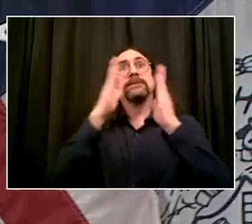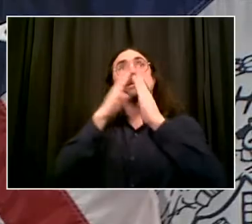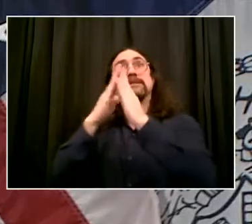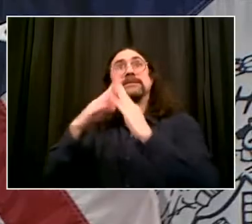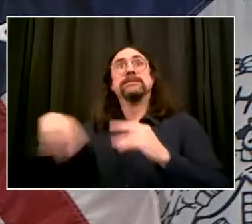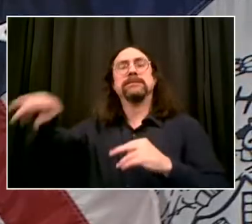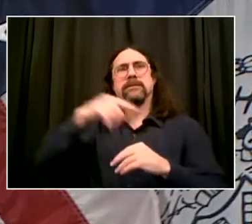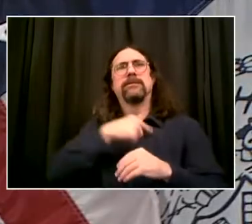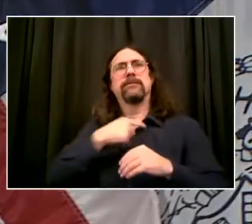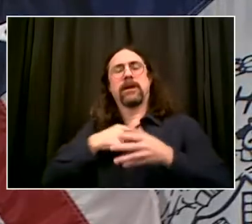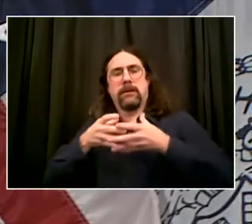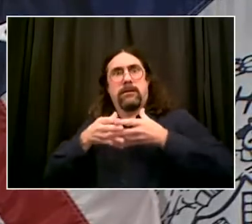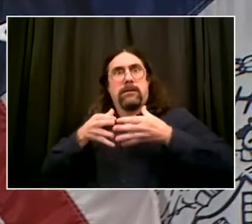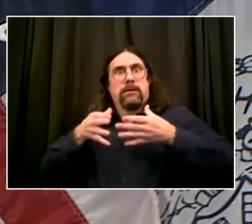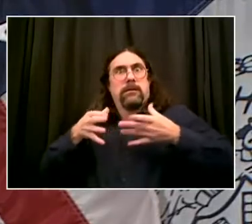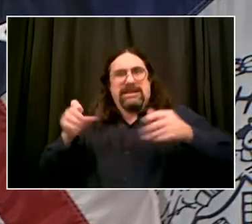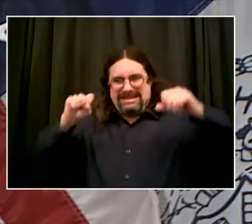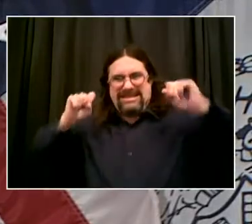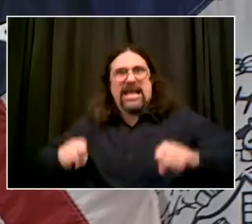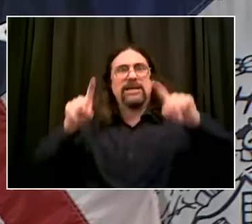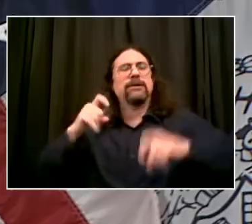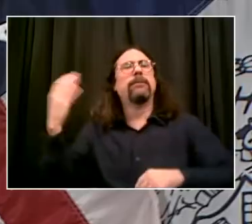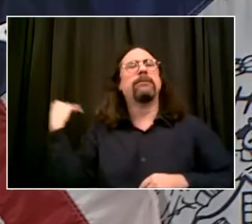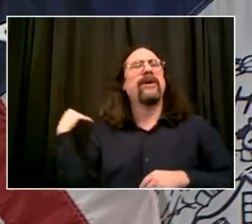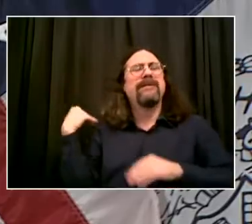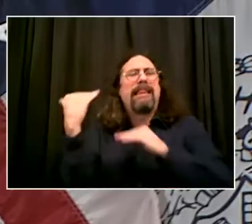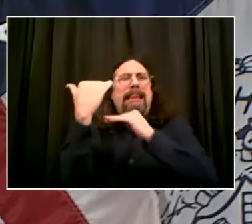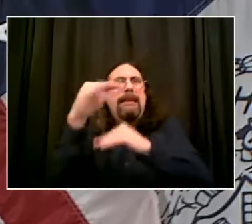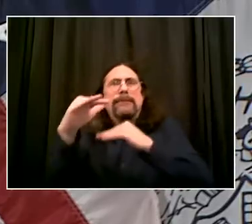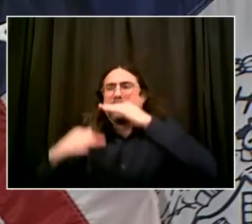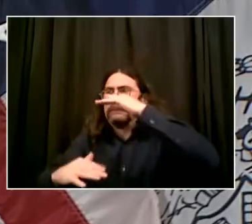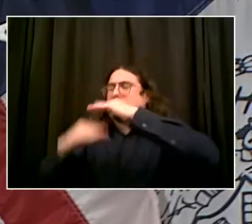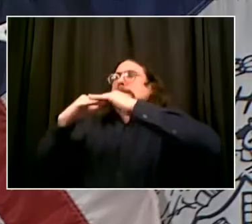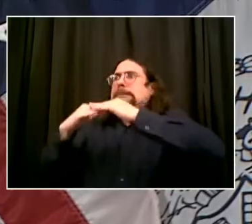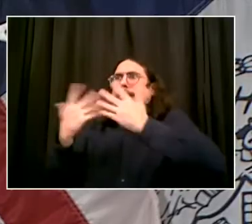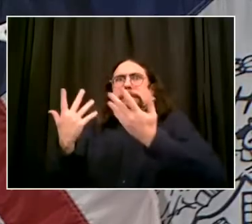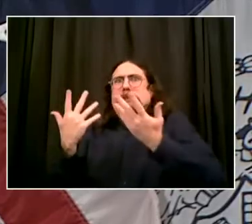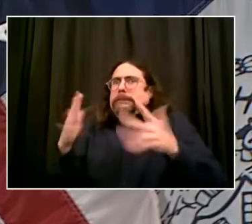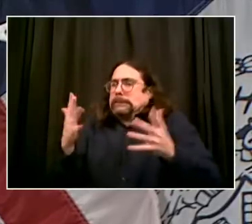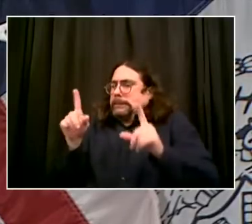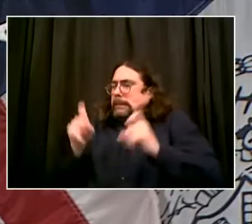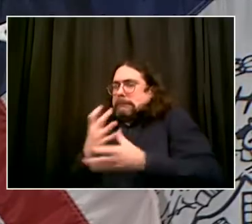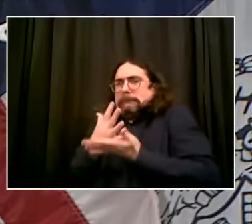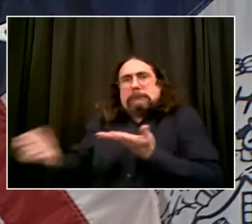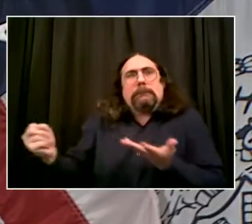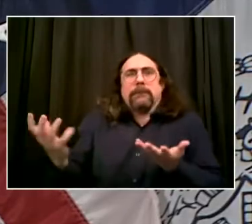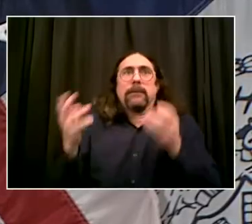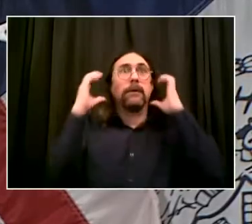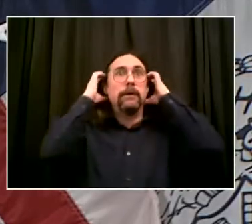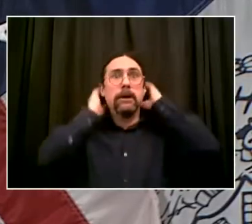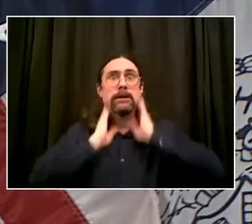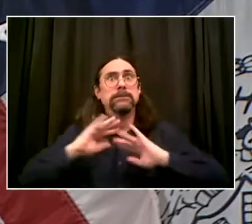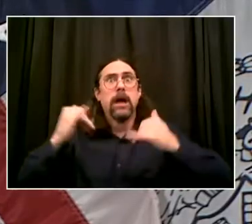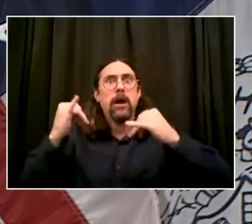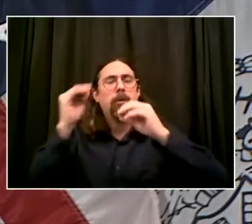HERE IN NEW YORK CITY WE NOW HAVE A GREATER PICK PAST CAPACITY TO TEST NEW YORKERS AND WE'VE EVER HAD BEFORE.